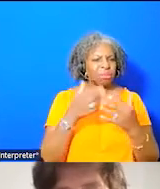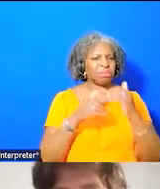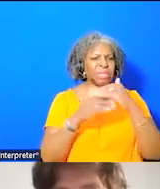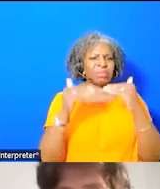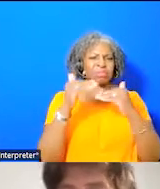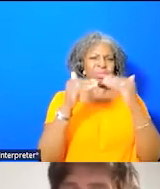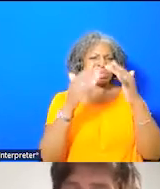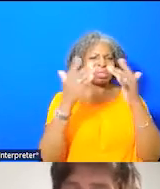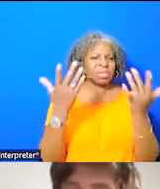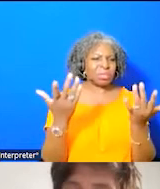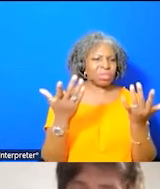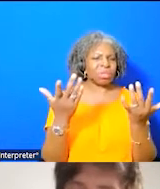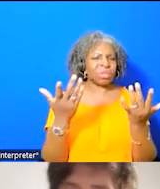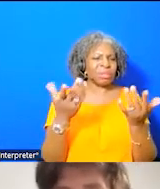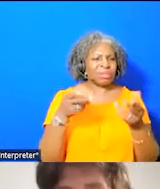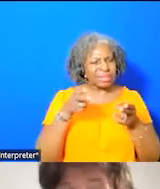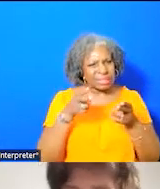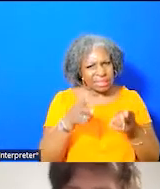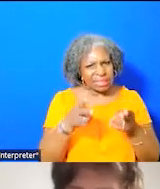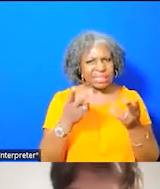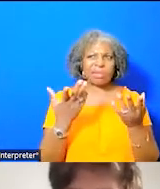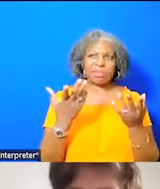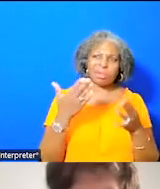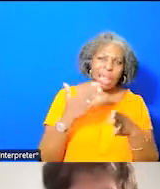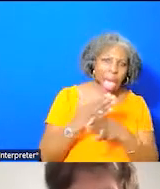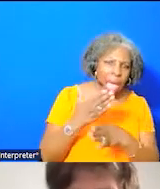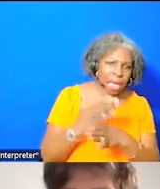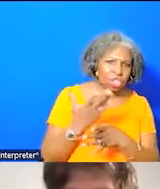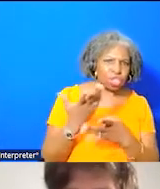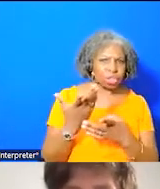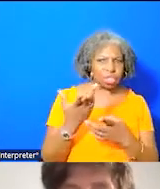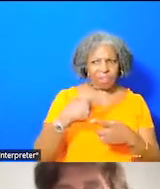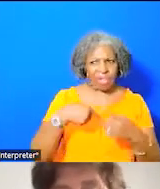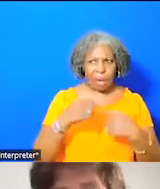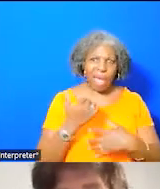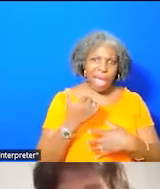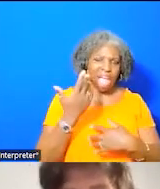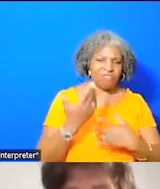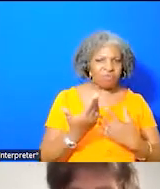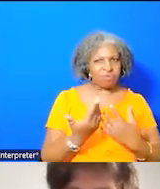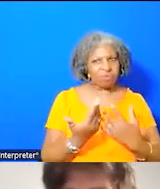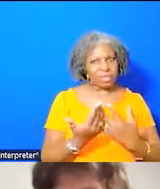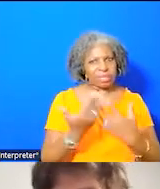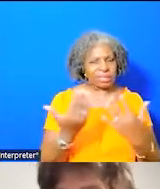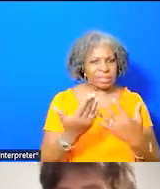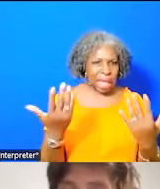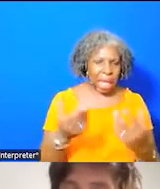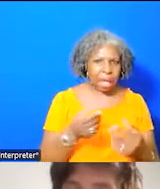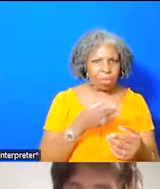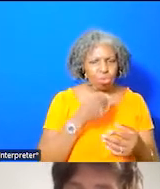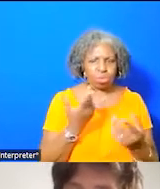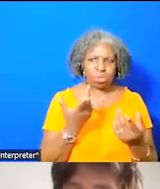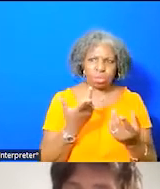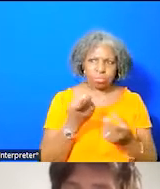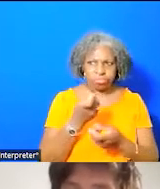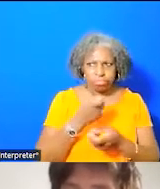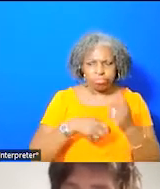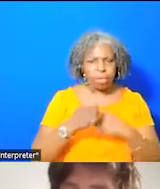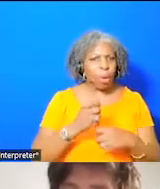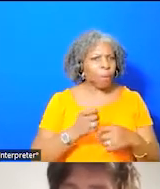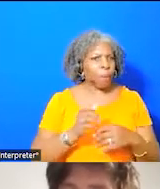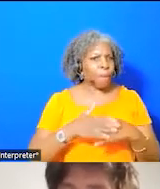and systems and actions of our every day and turn these into benefit for other species in some way.